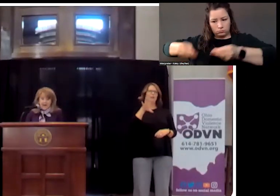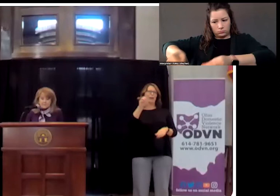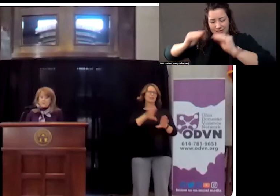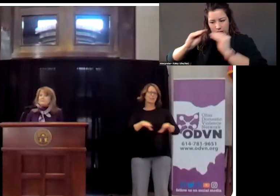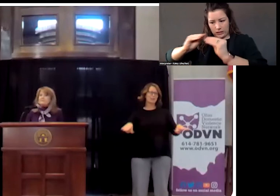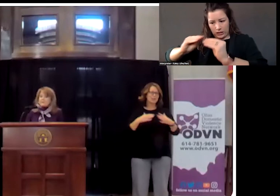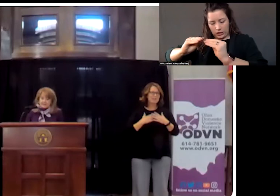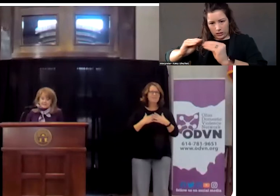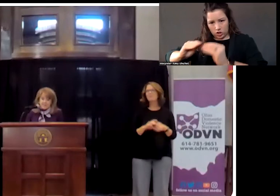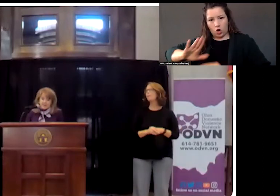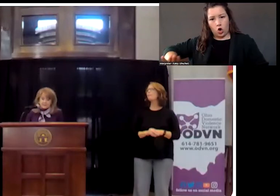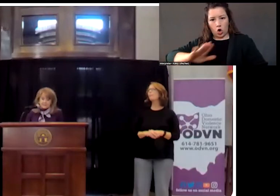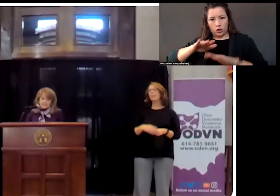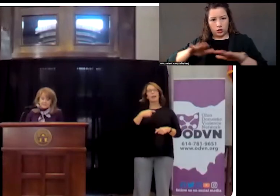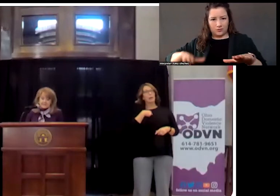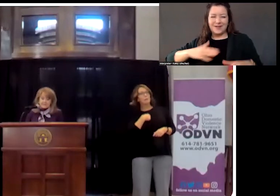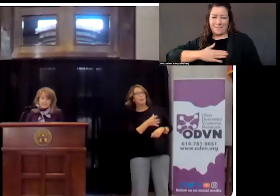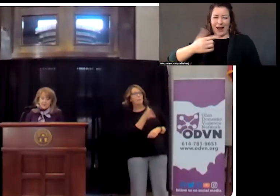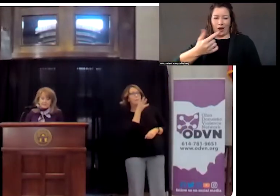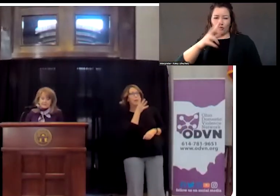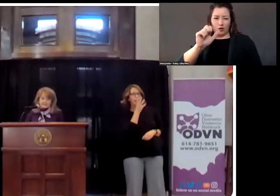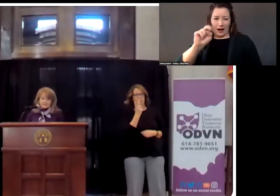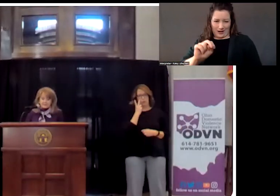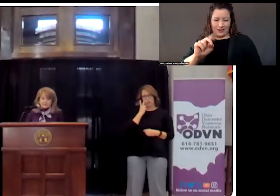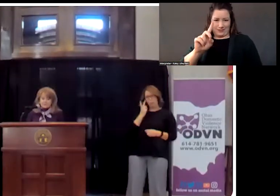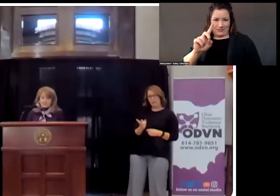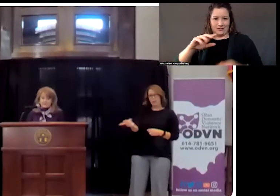I'm grateful as a mother to see their bond as sisters strengthen